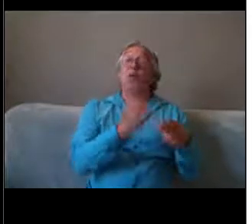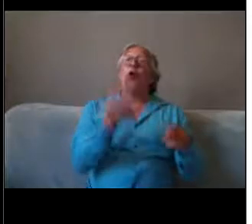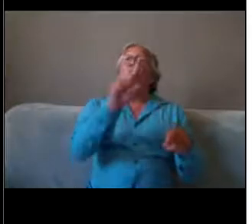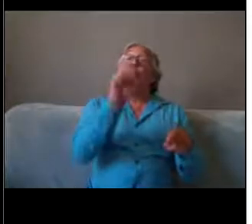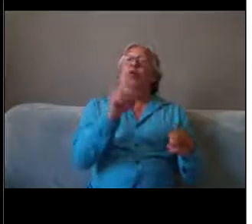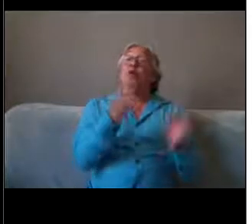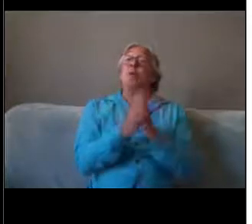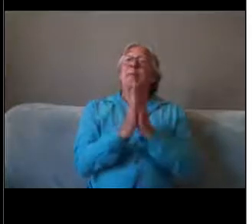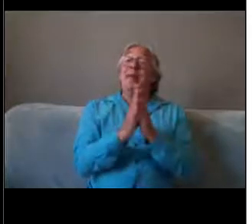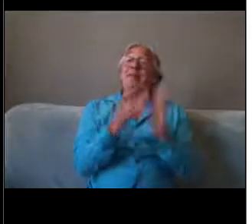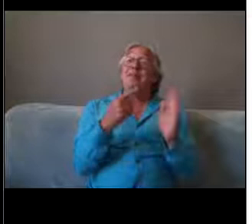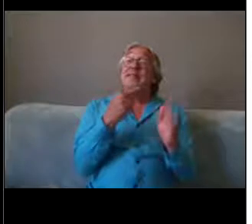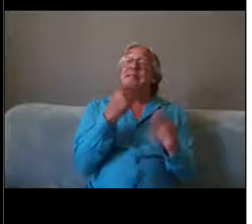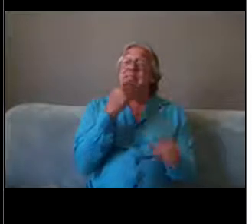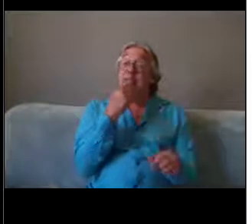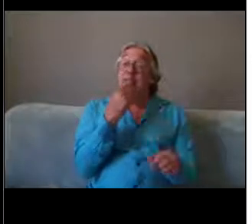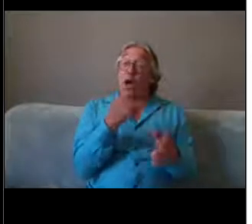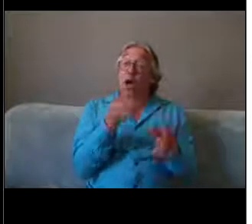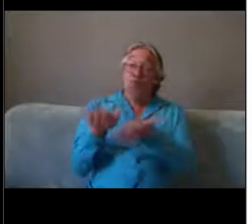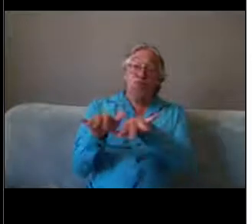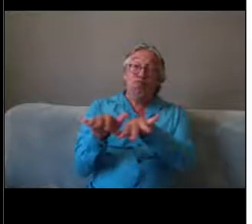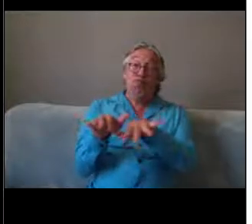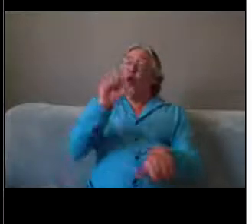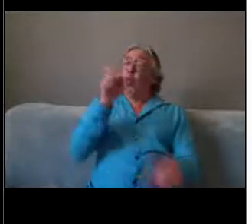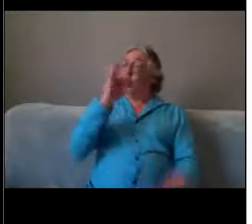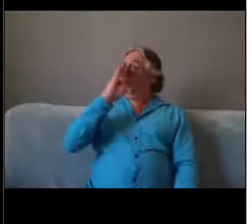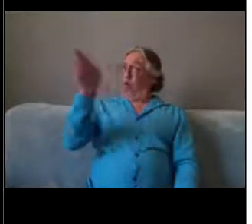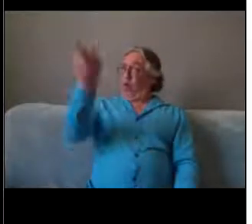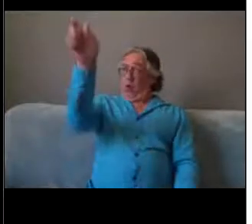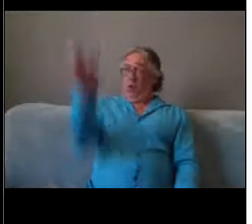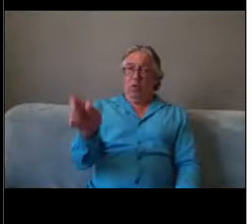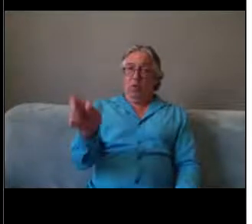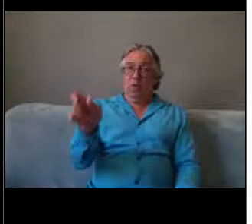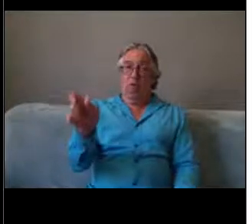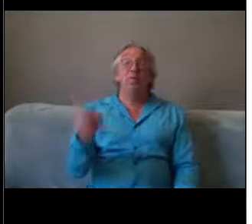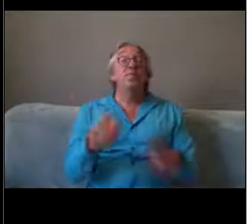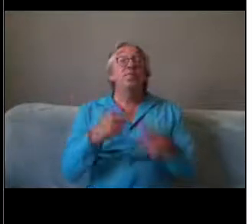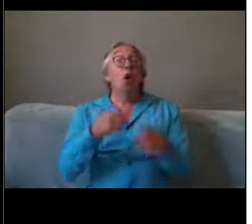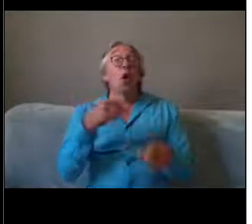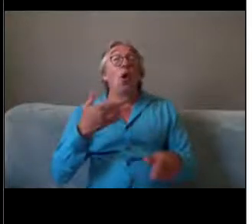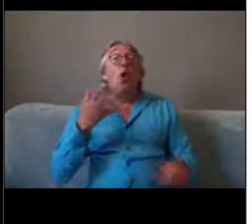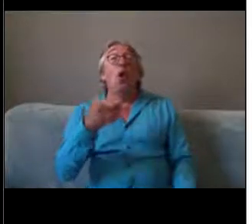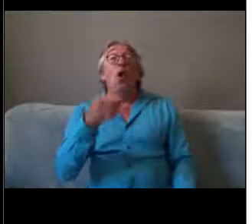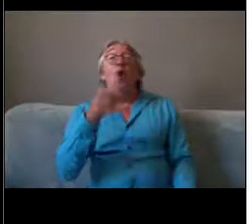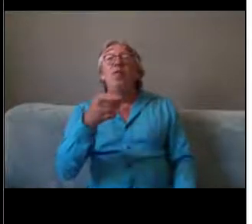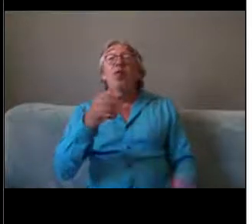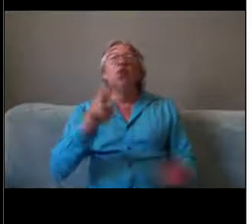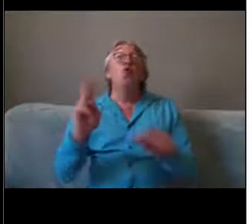I'd like with this to thank our interpreters and captioner.